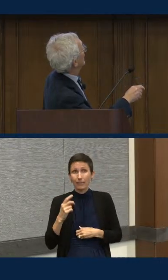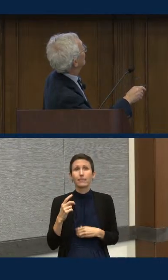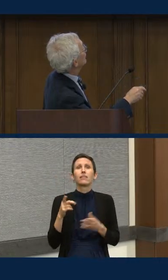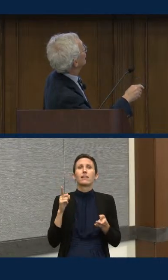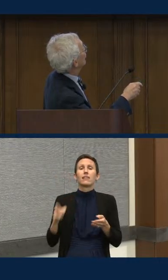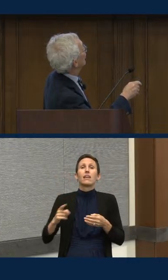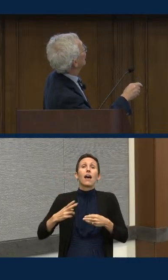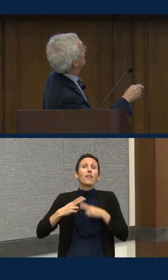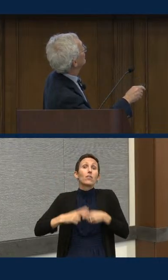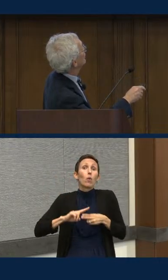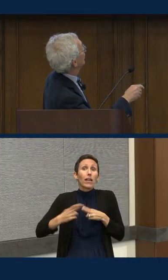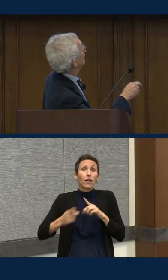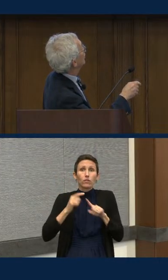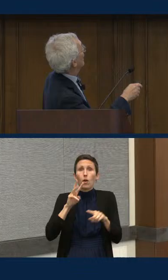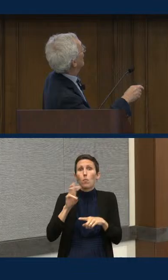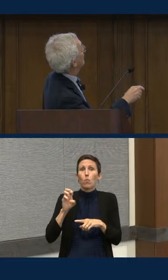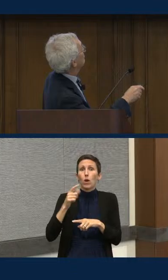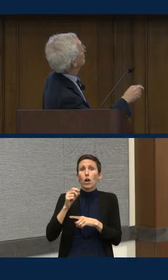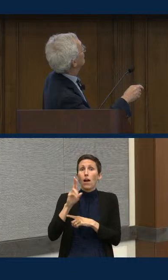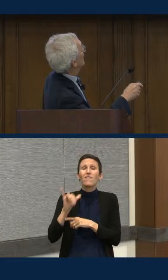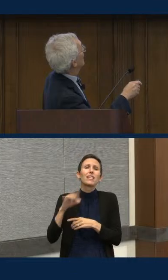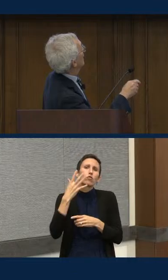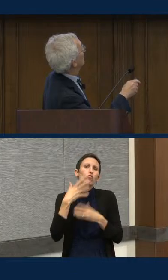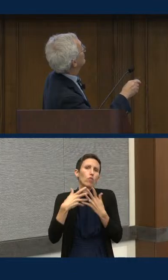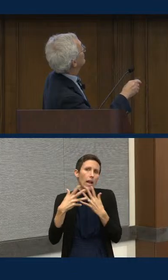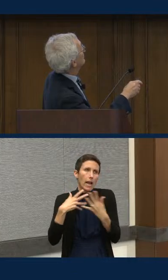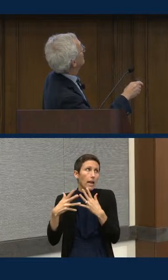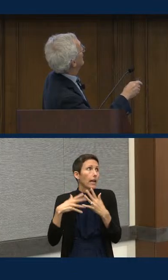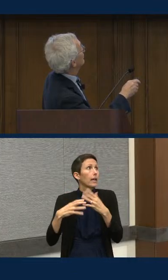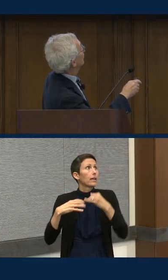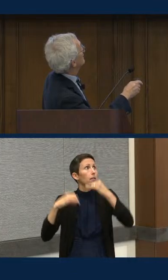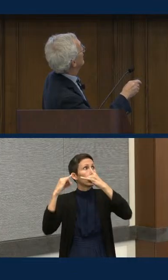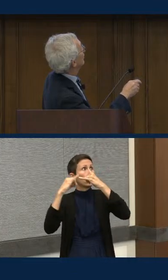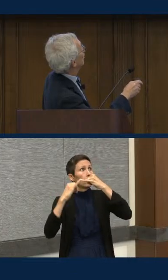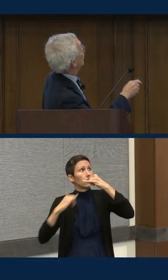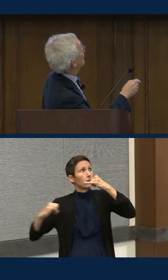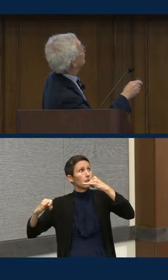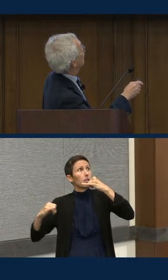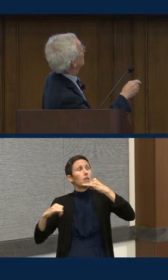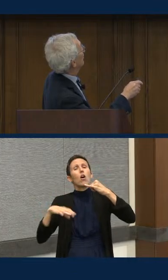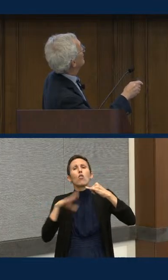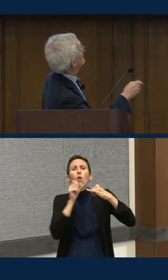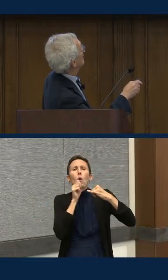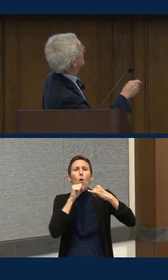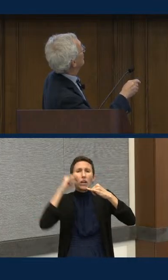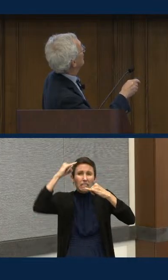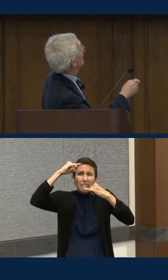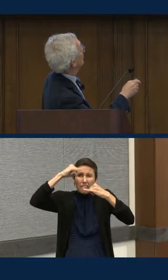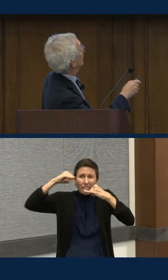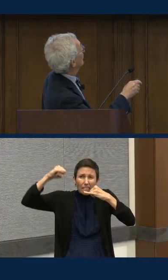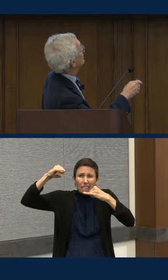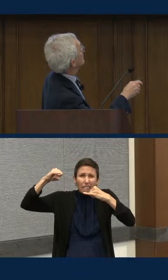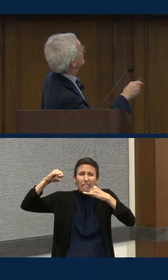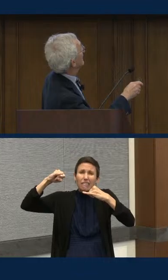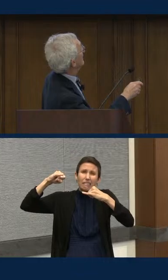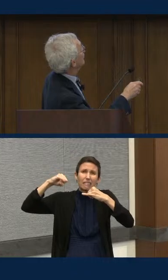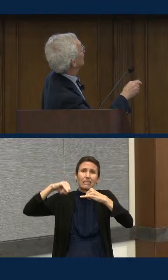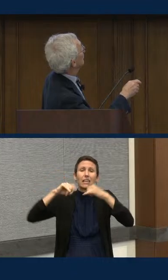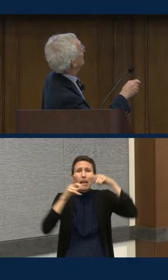The weight loss from Wegovy is shown in gray. This is a dosing in orange. You can barely see